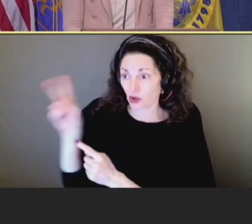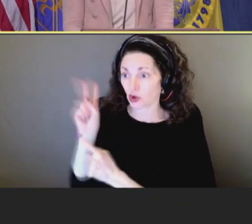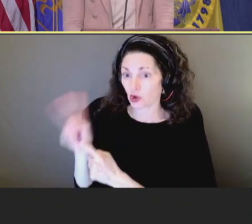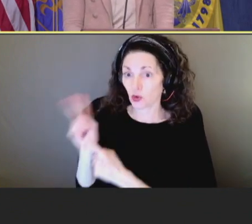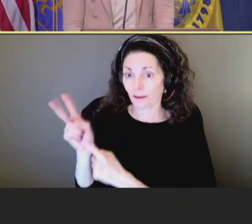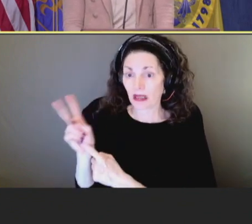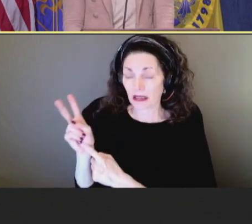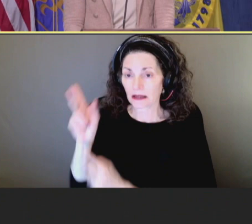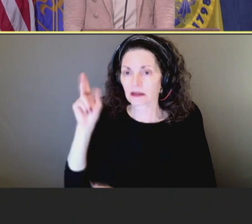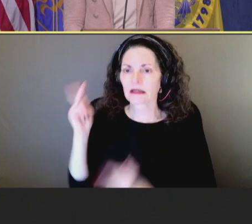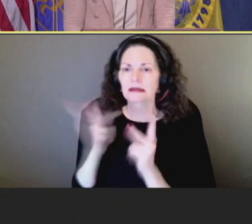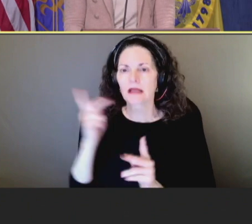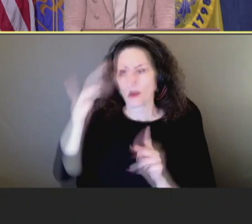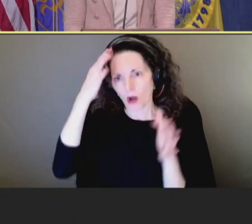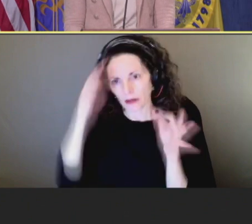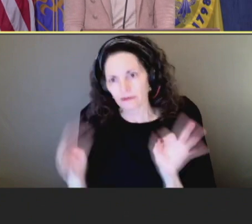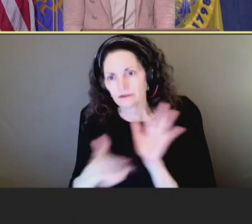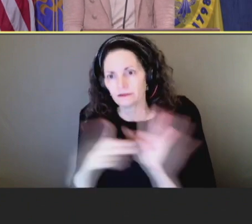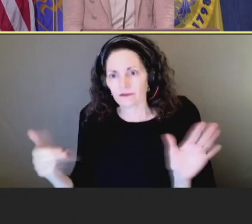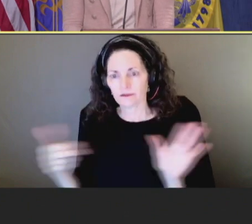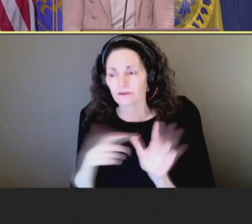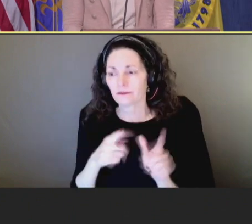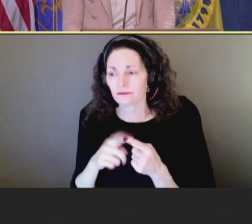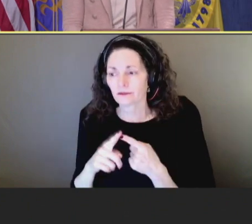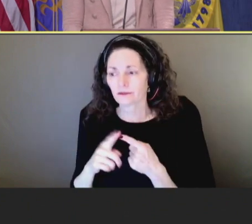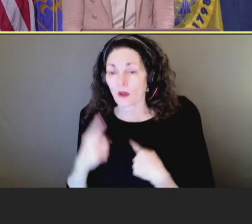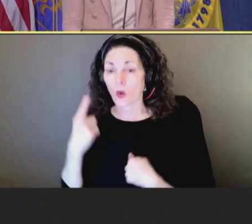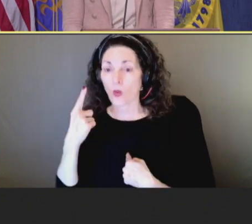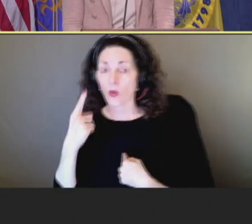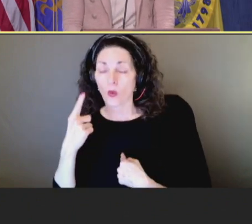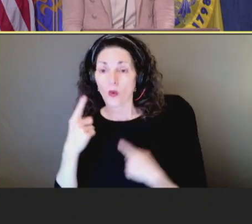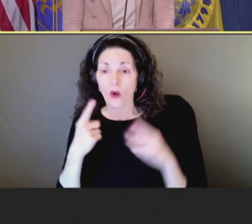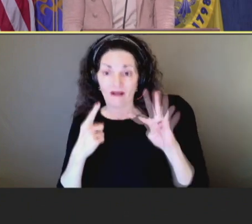is a woman's chance of dying from breast cancer here in the U.S. in spite of these